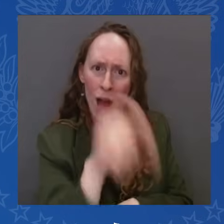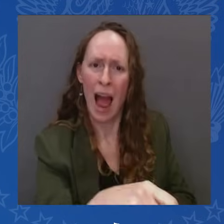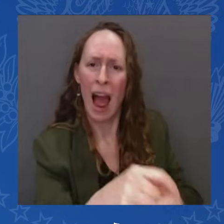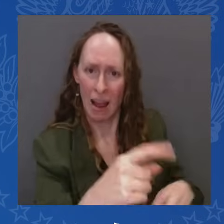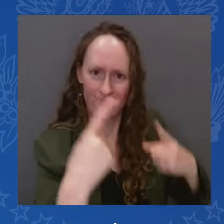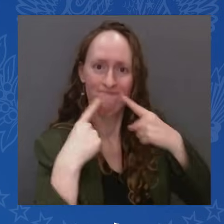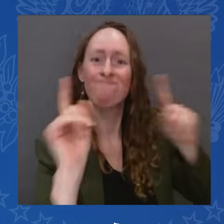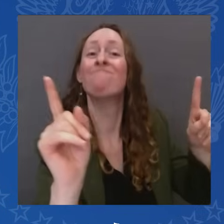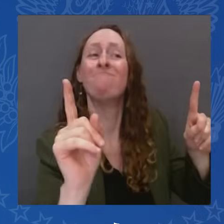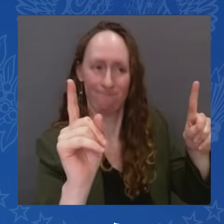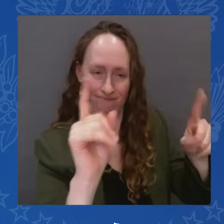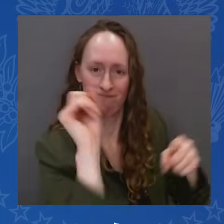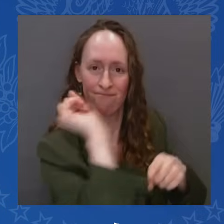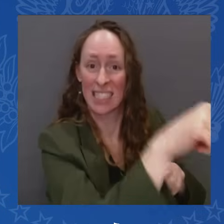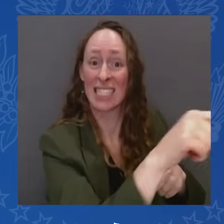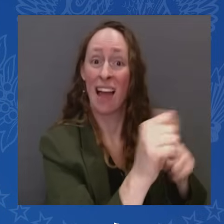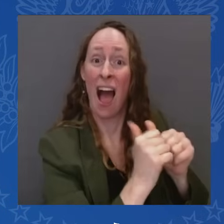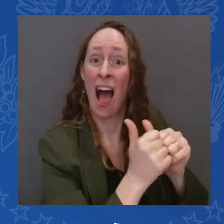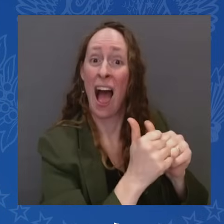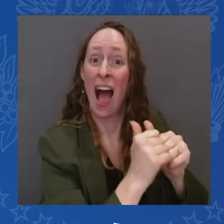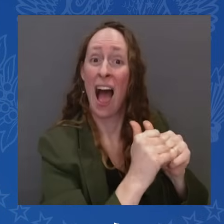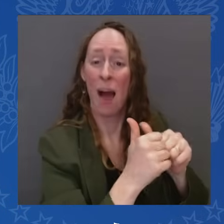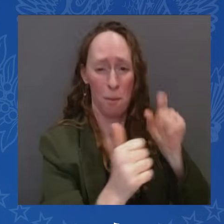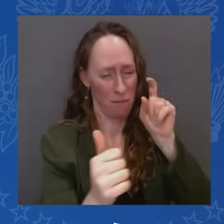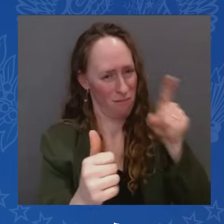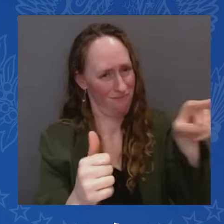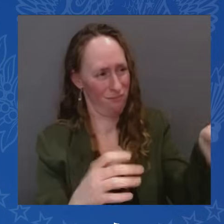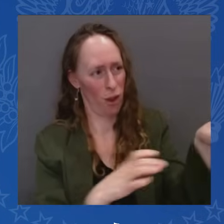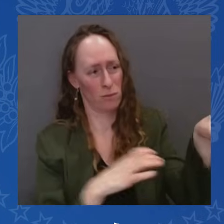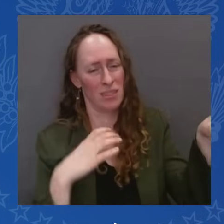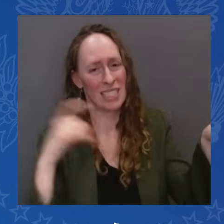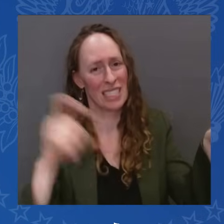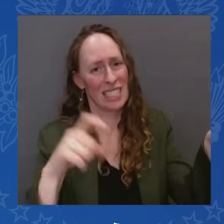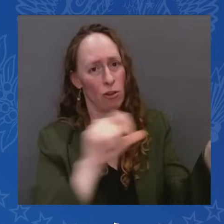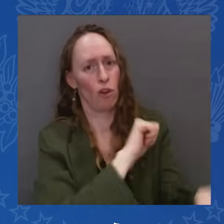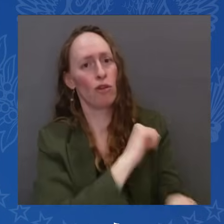President Zelenskyy: Yeah. Yeah. Giving answer in Ukrainian, please.